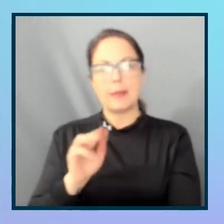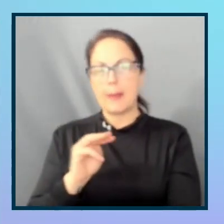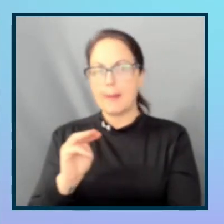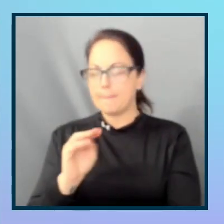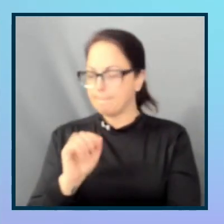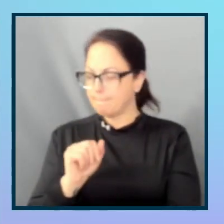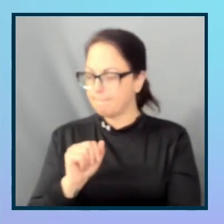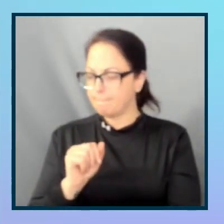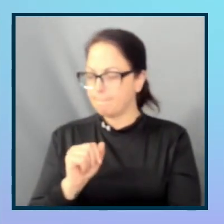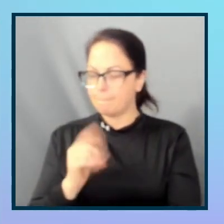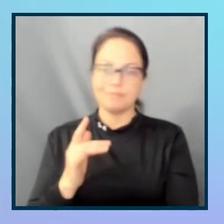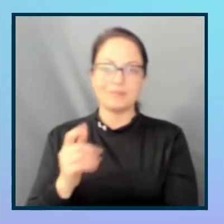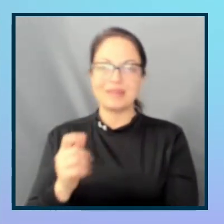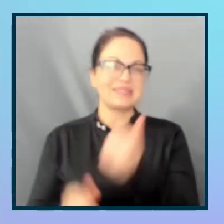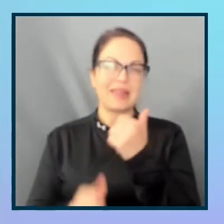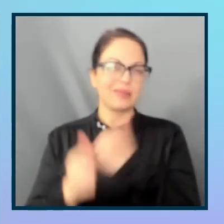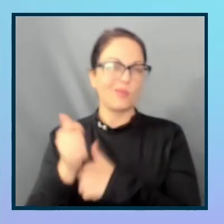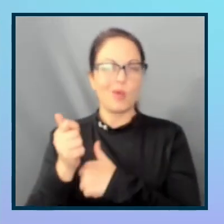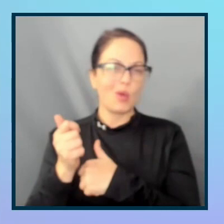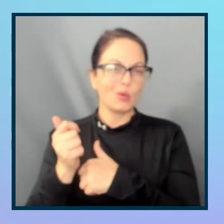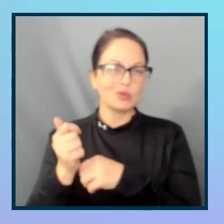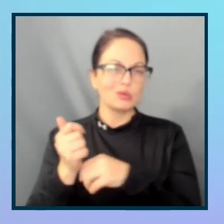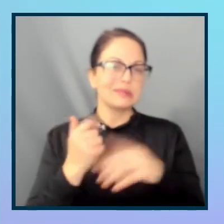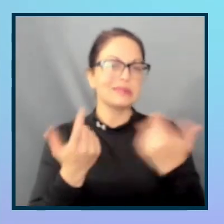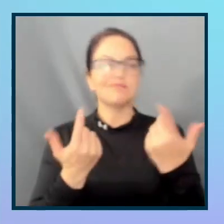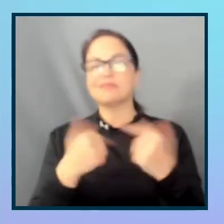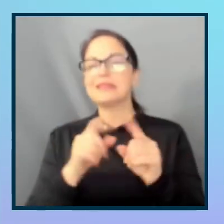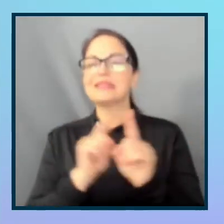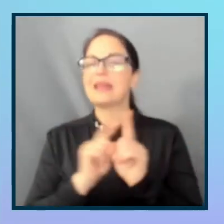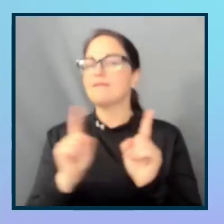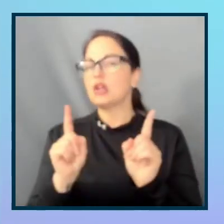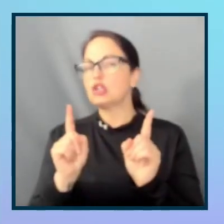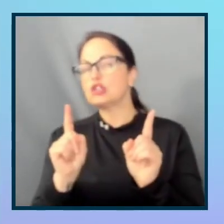not the most diverse segment.